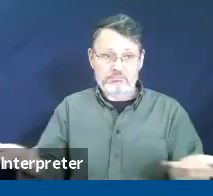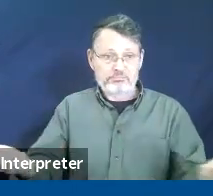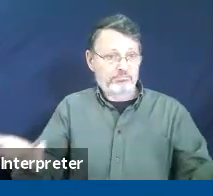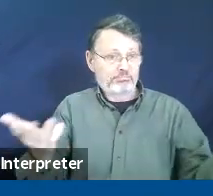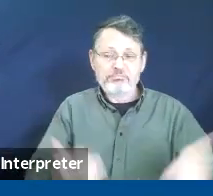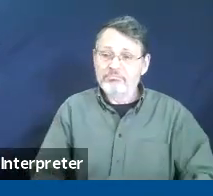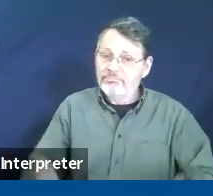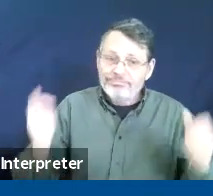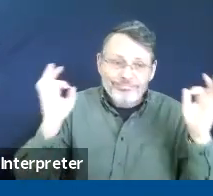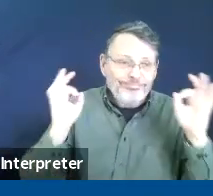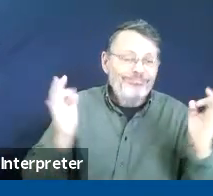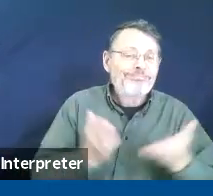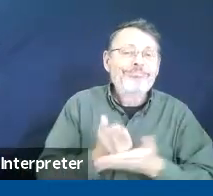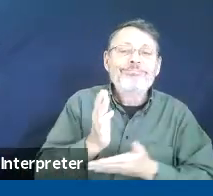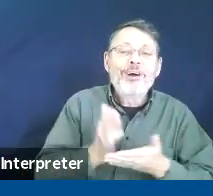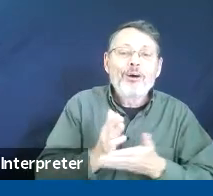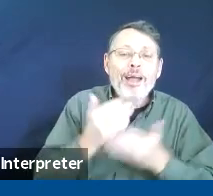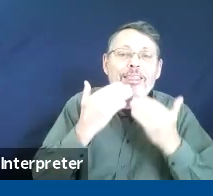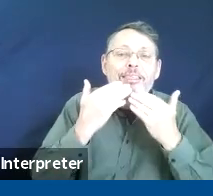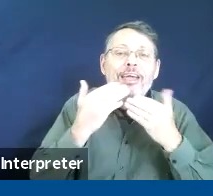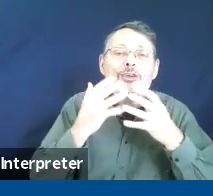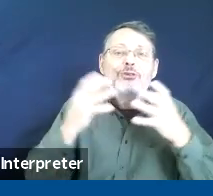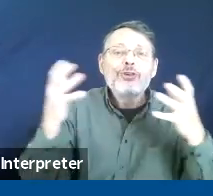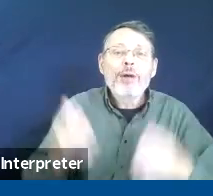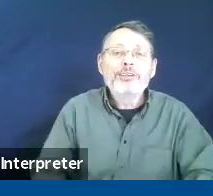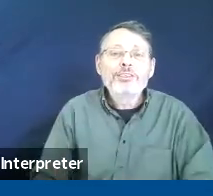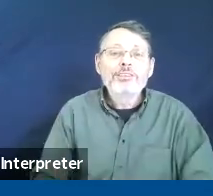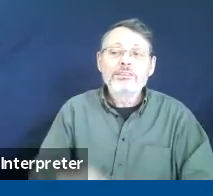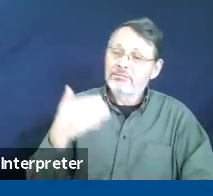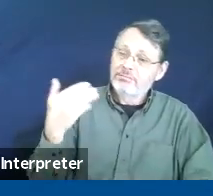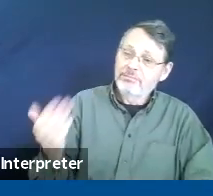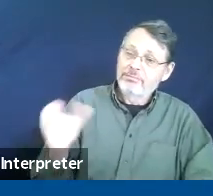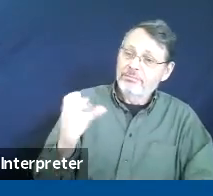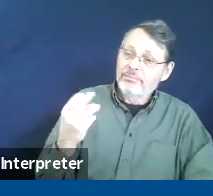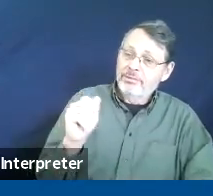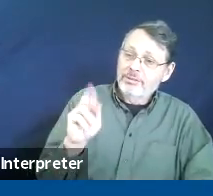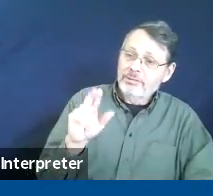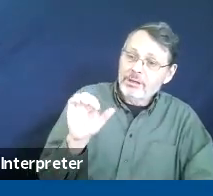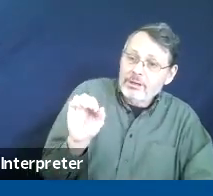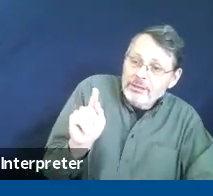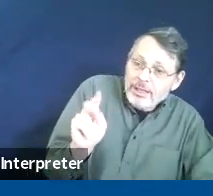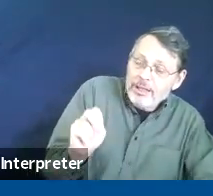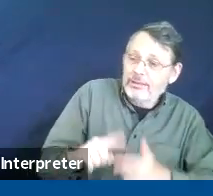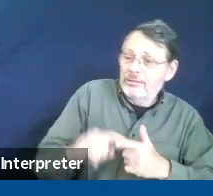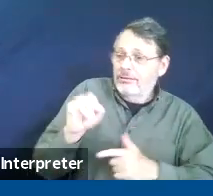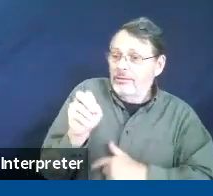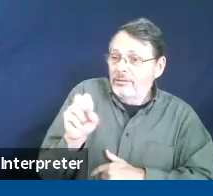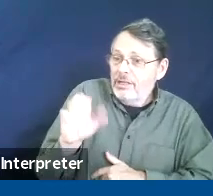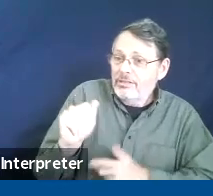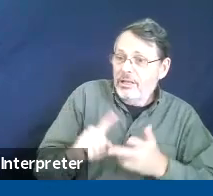All right, thank you so much. Charlotte and Jessica and Roxie and Candice and Ed,